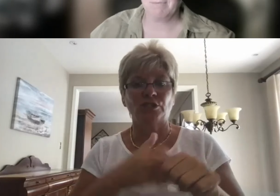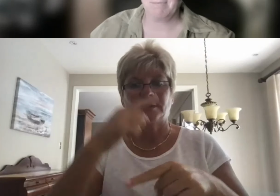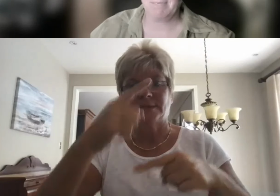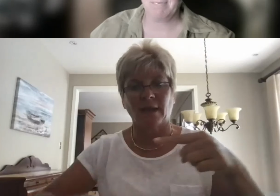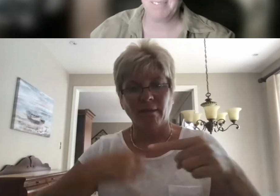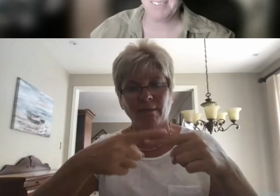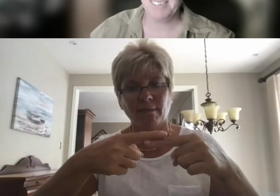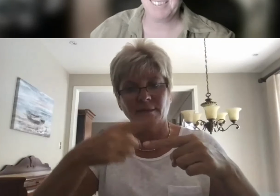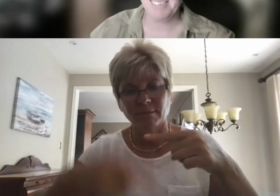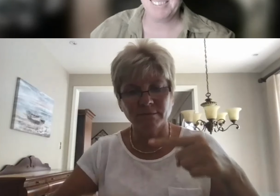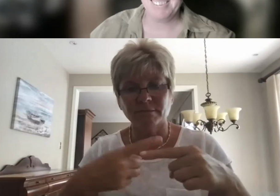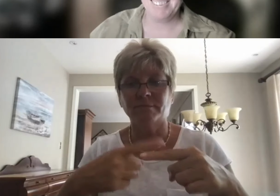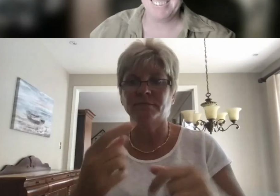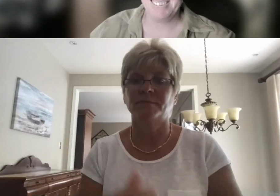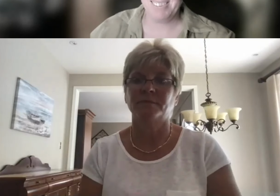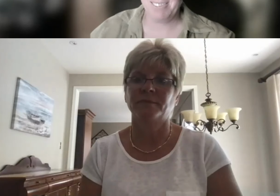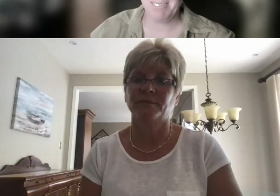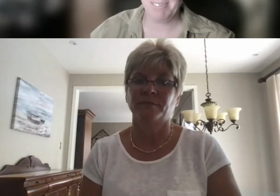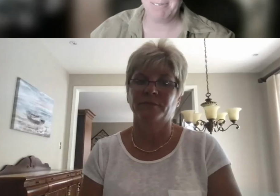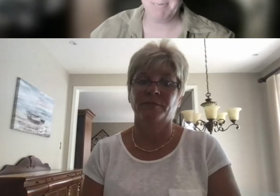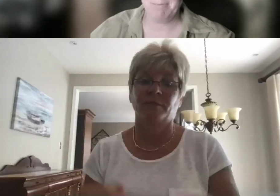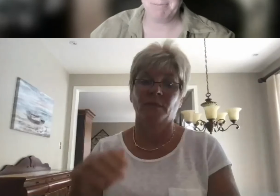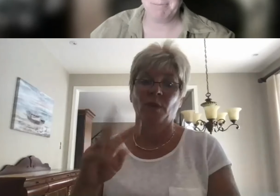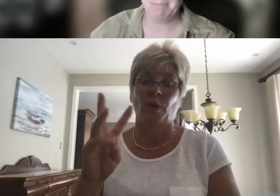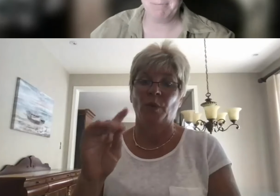Wendy Chisholm: This a very good question.